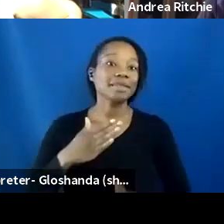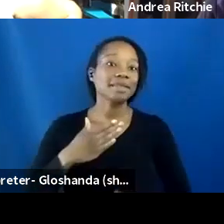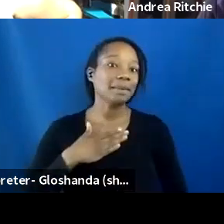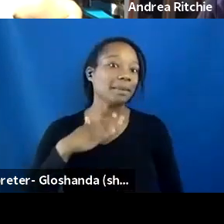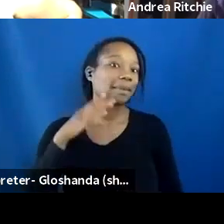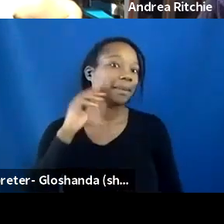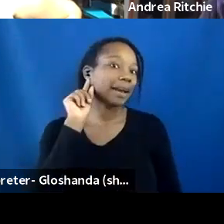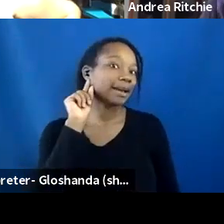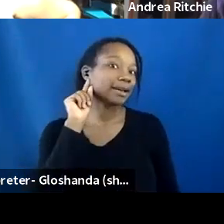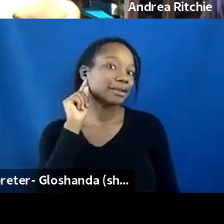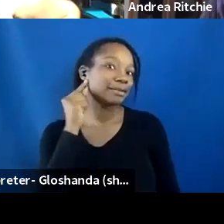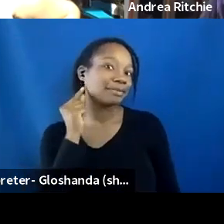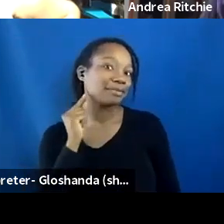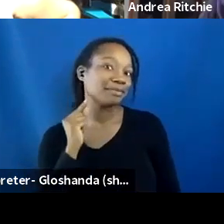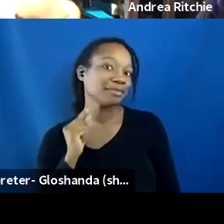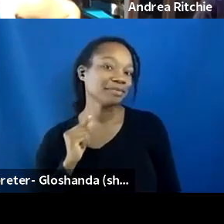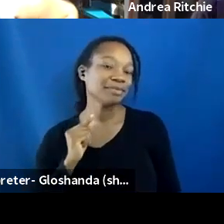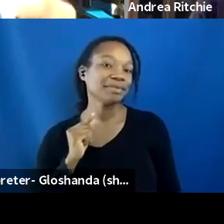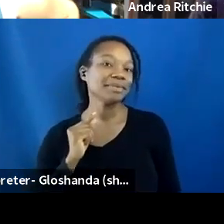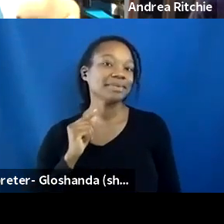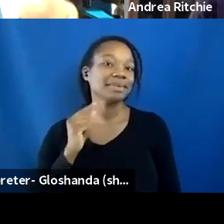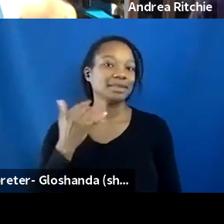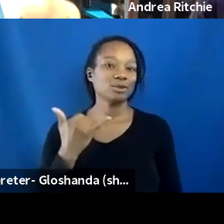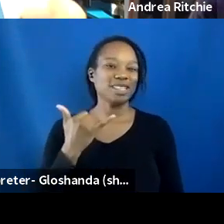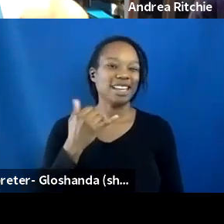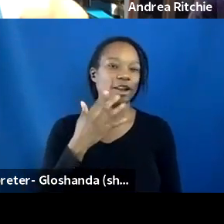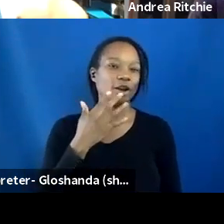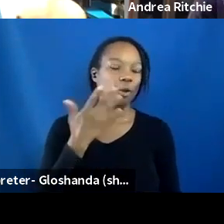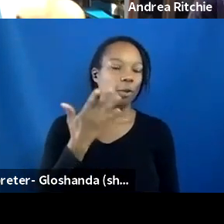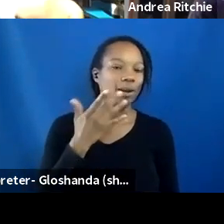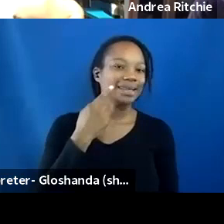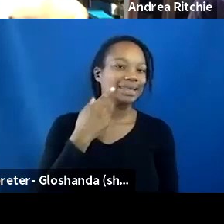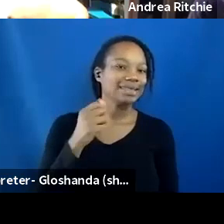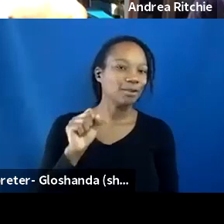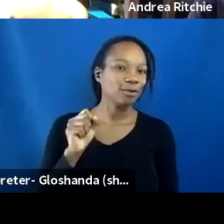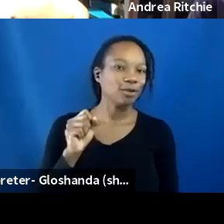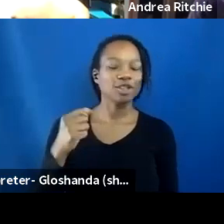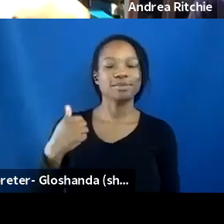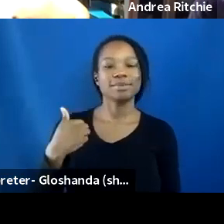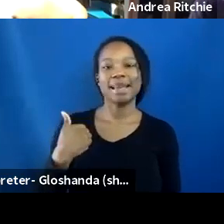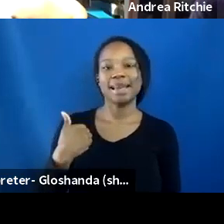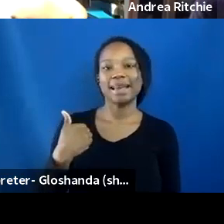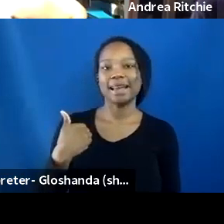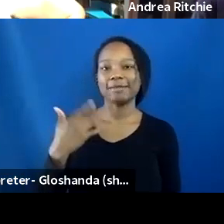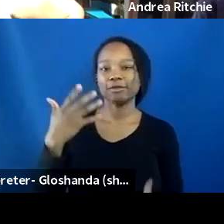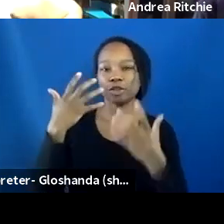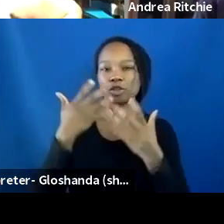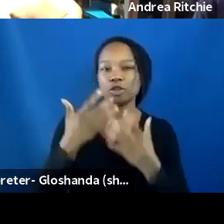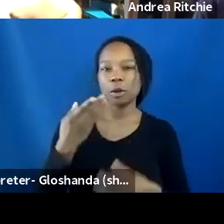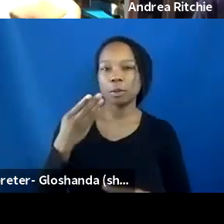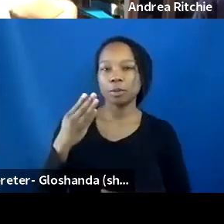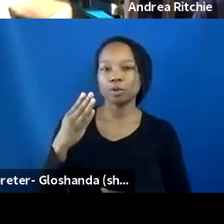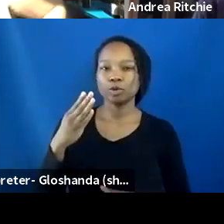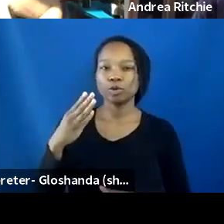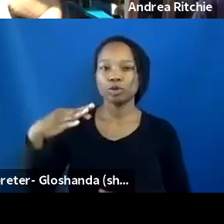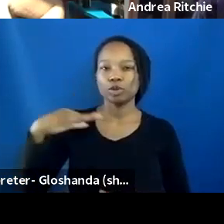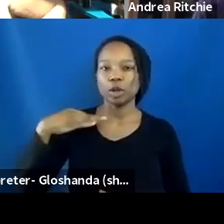which is silver today. And I am wearing a dark blue shirt with small white flowers on it.